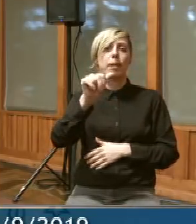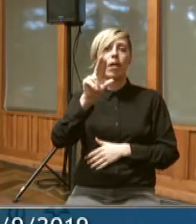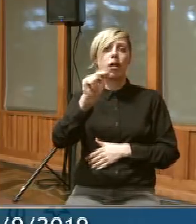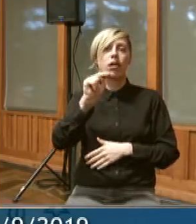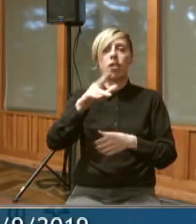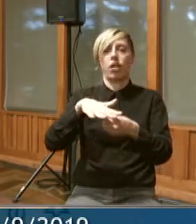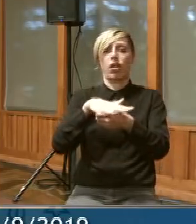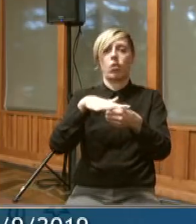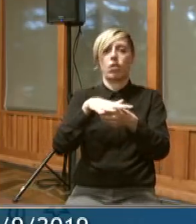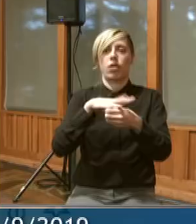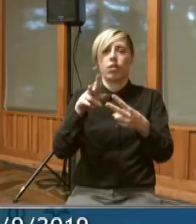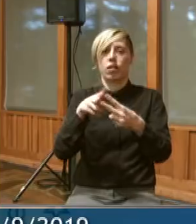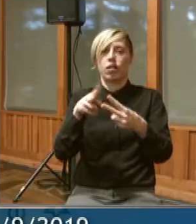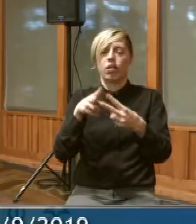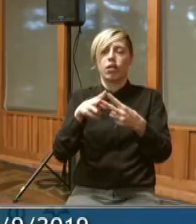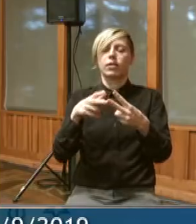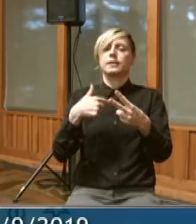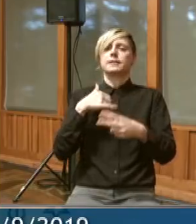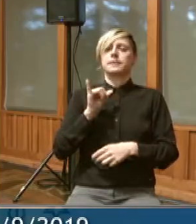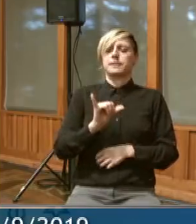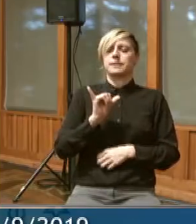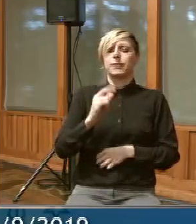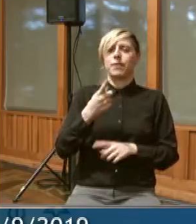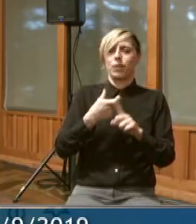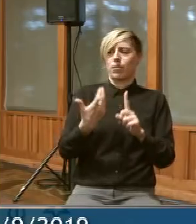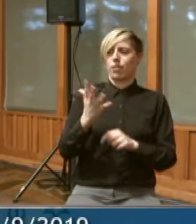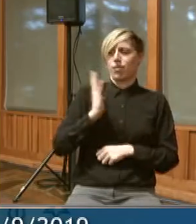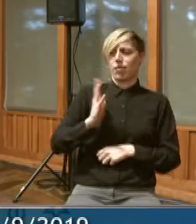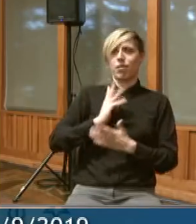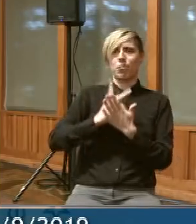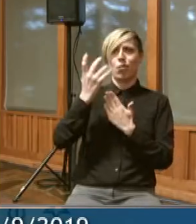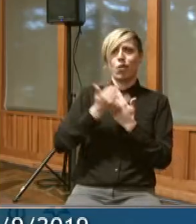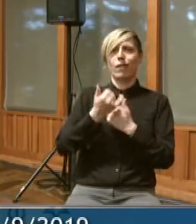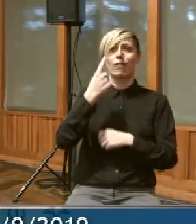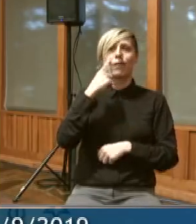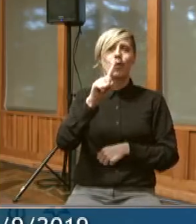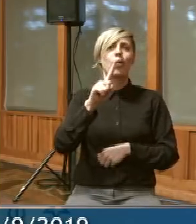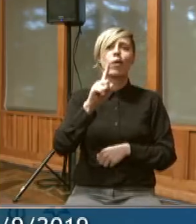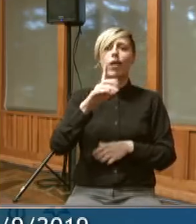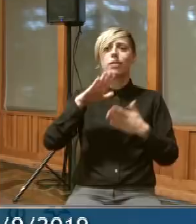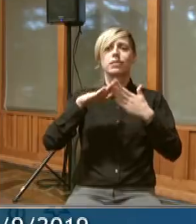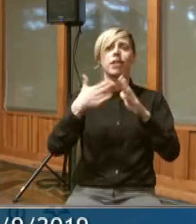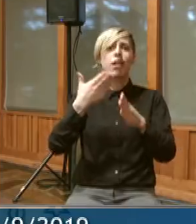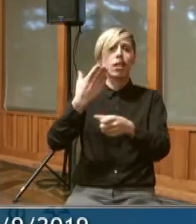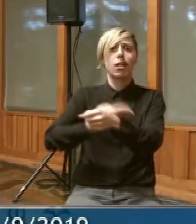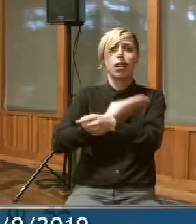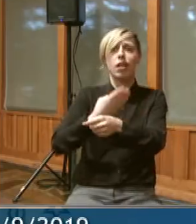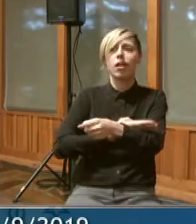PLANNING FOR THE JAMES BEARD PUBLIC MARKET AND NEW URBAN RENEWAL AREAS. BEFORE BEGINNING FOR NEW